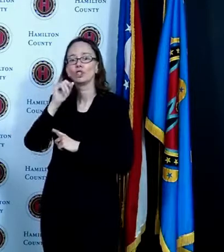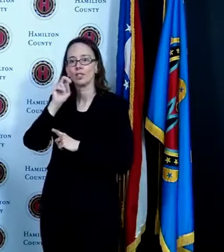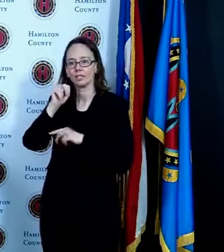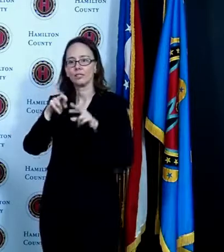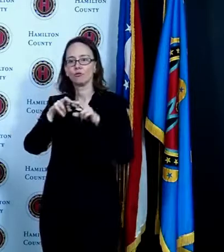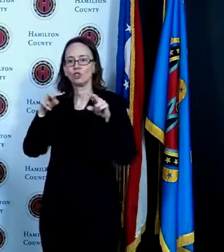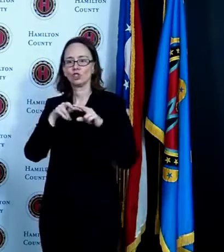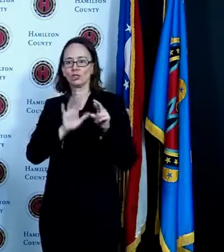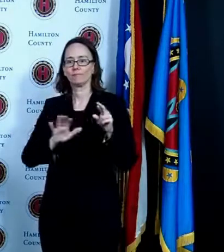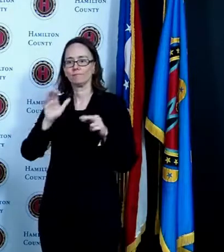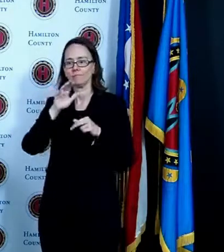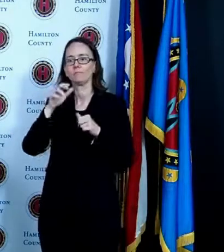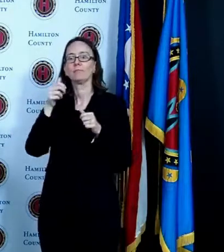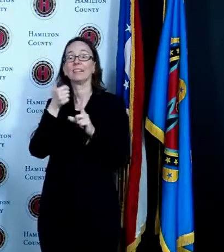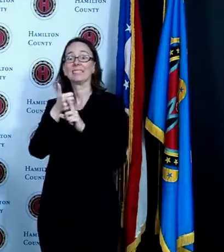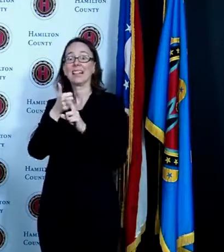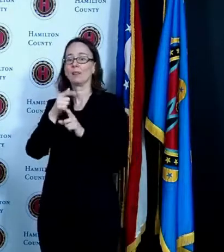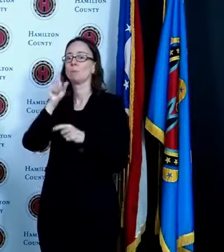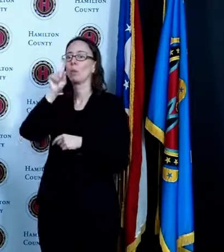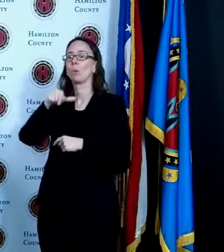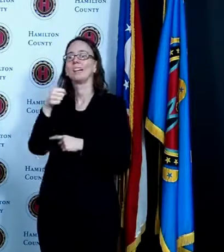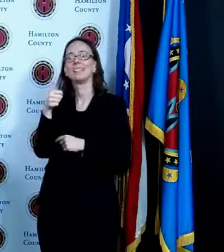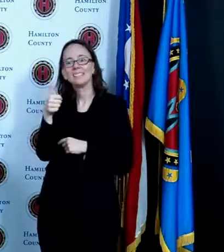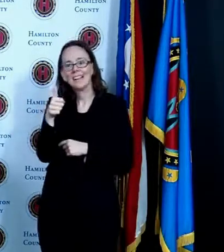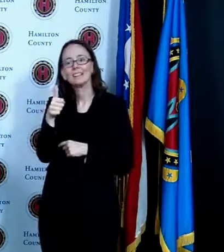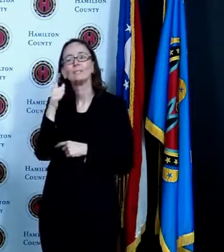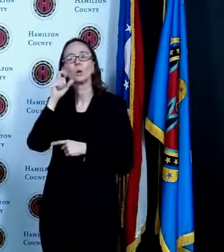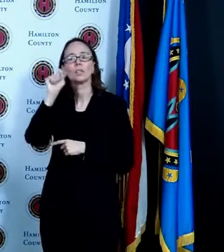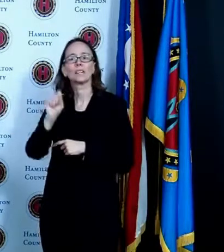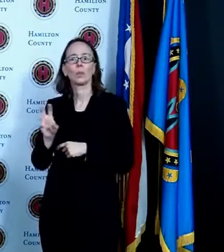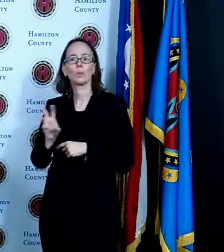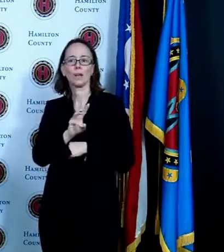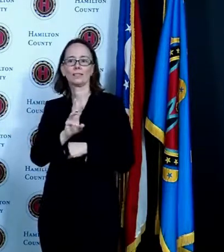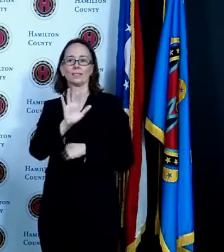reproductive number for the southwest region is one point zero and I just